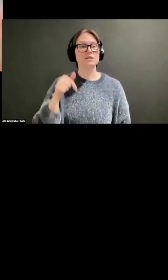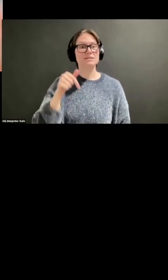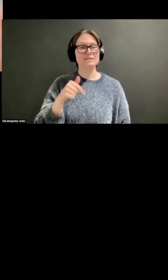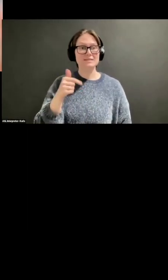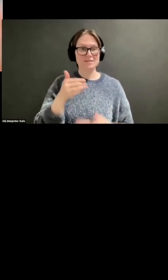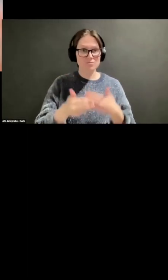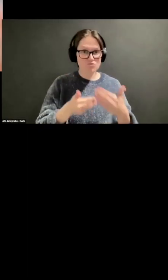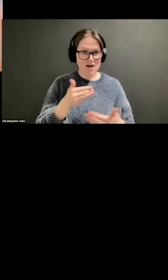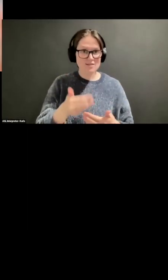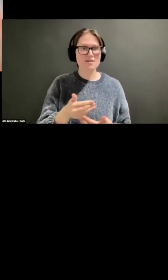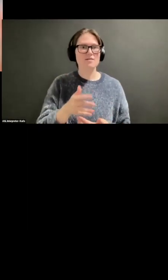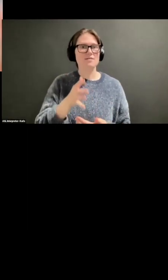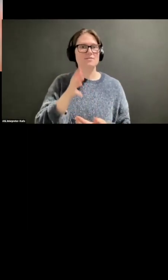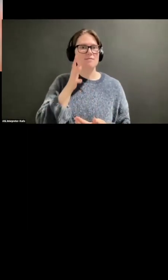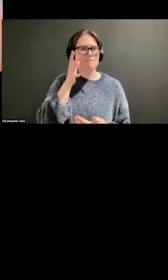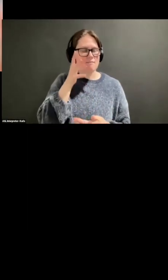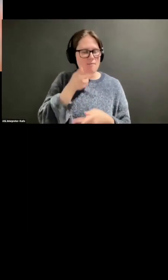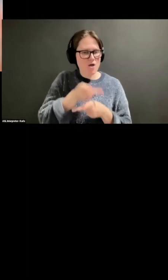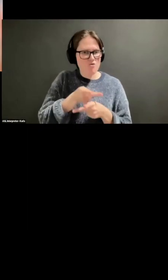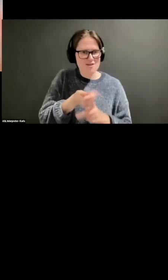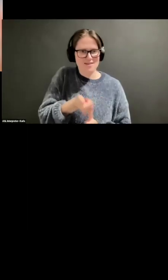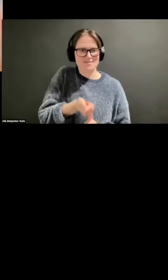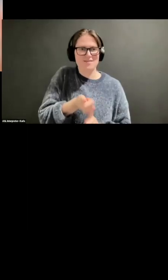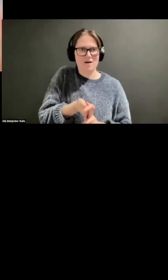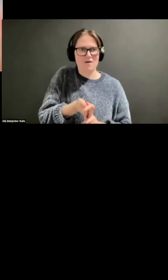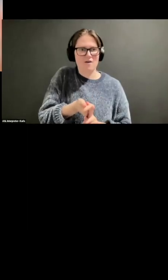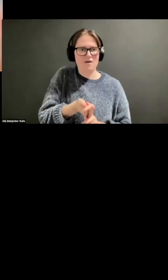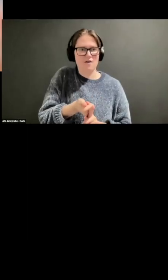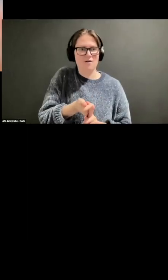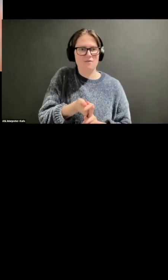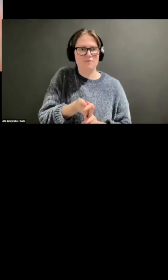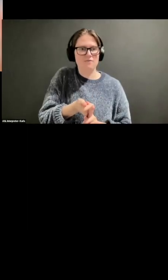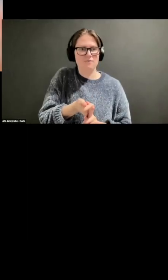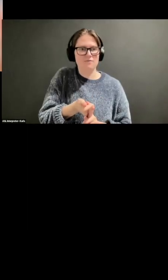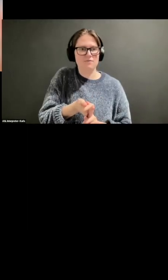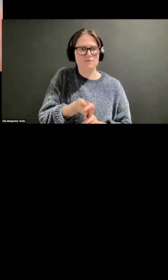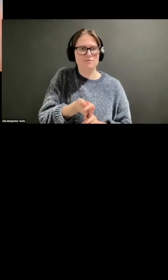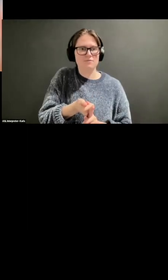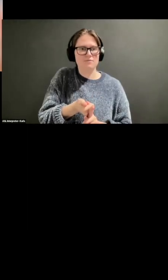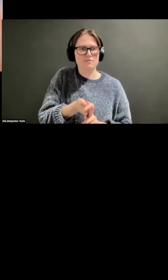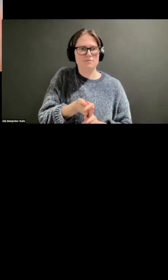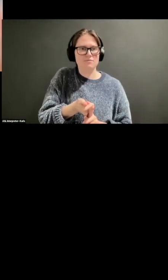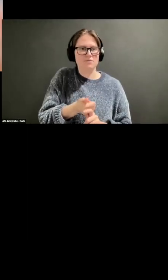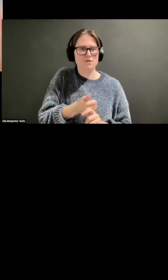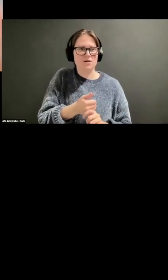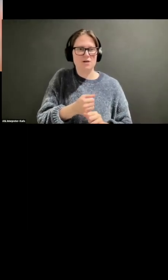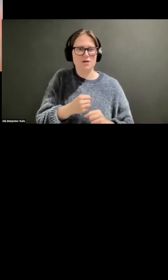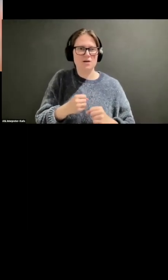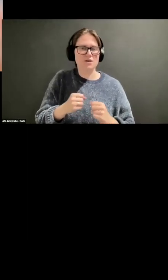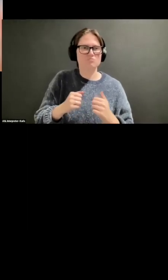itself, it stretches and challenges my values every